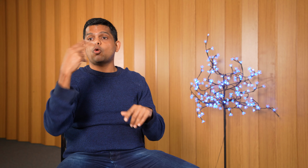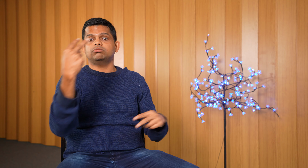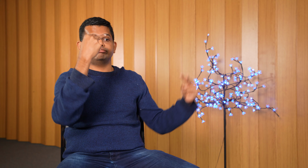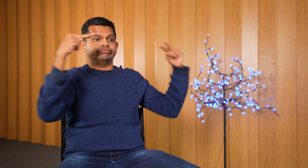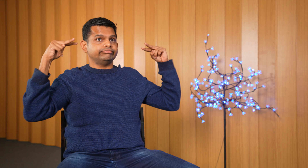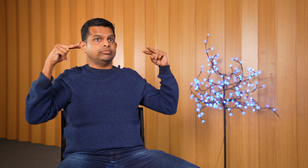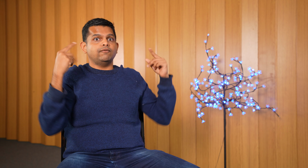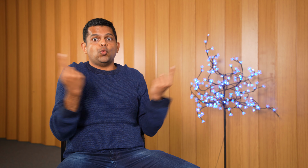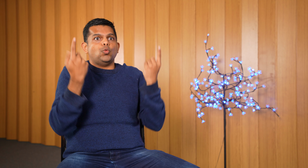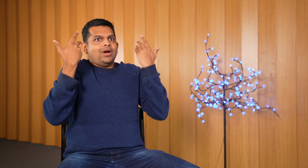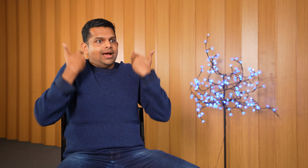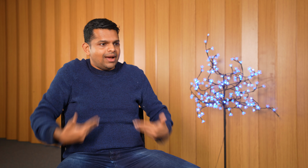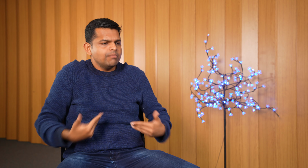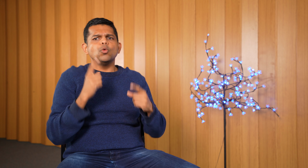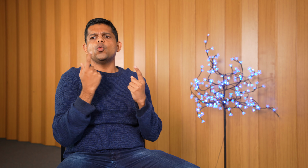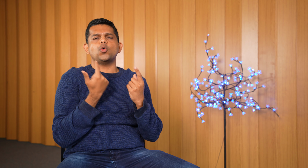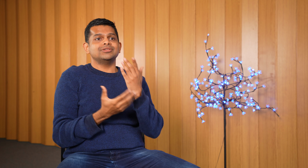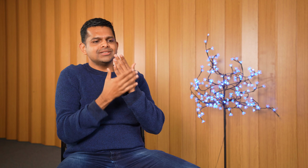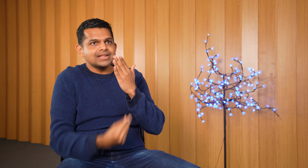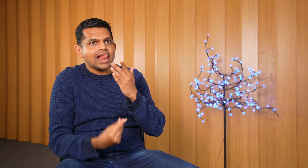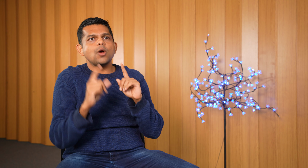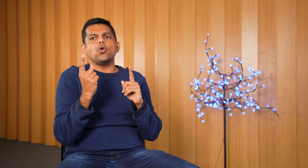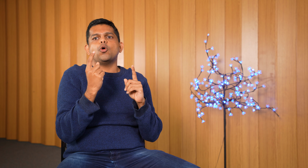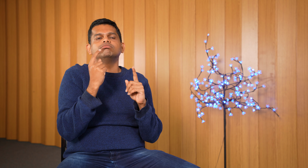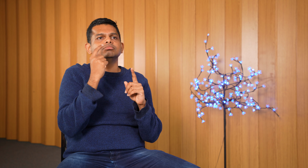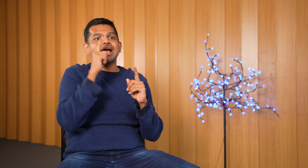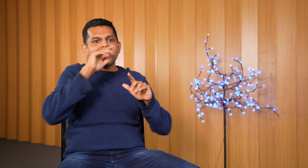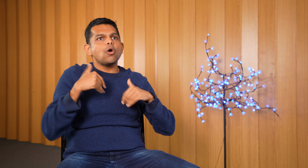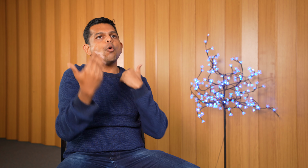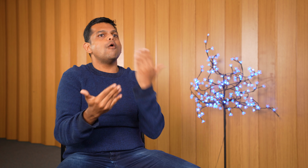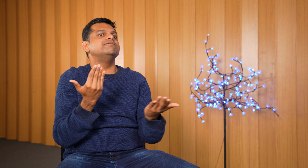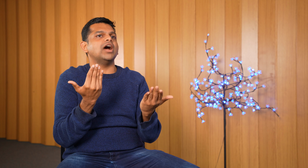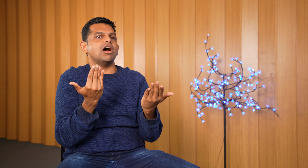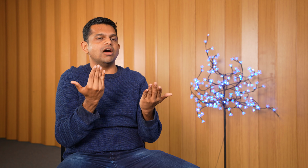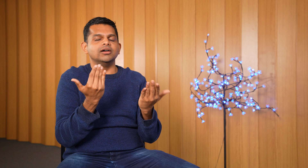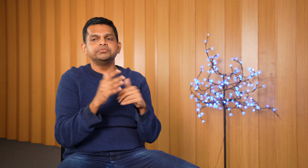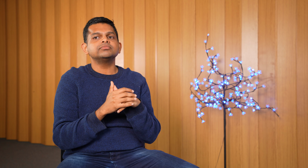And I think the focus is often on what I can't do, the fact that I can't hear, in the absence